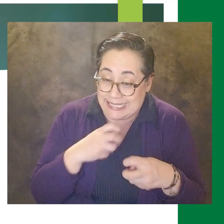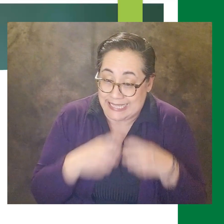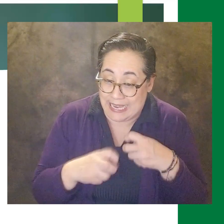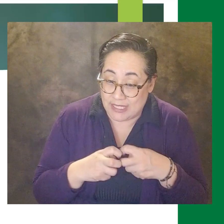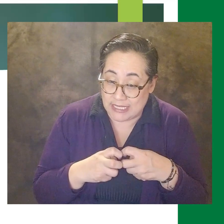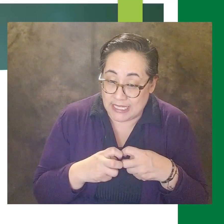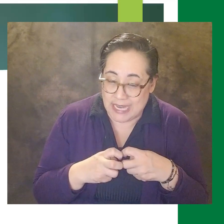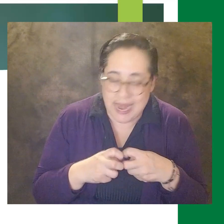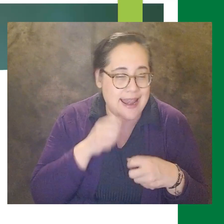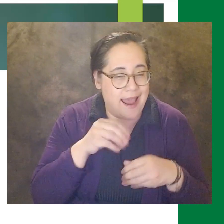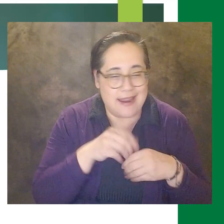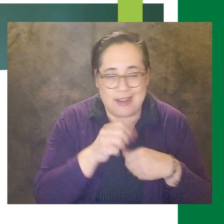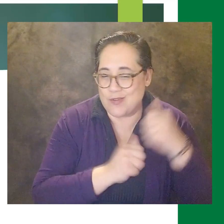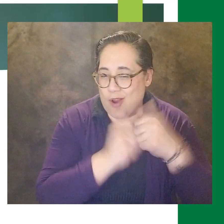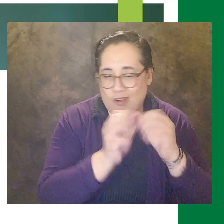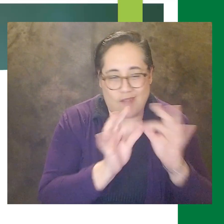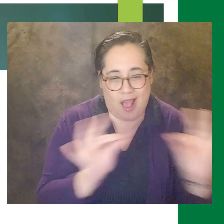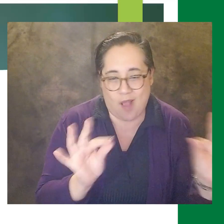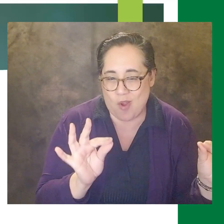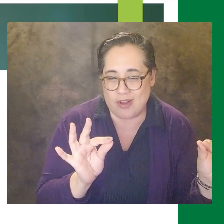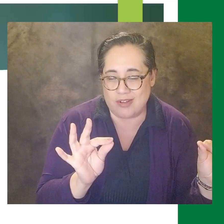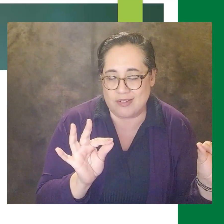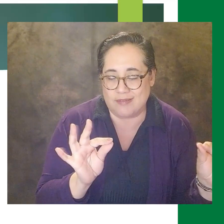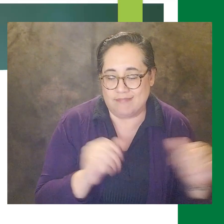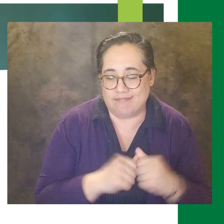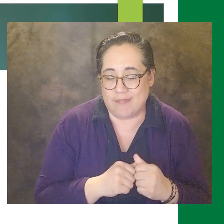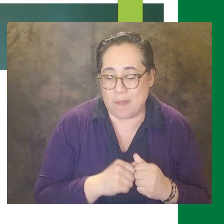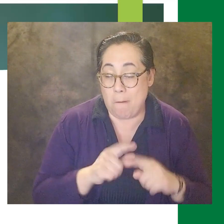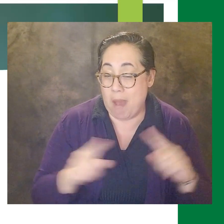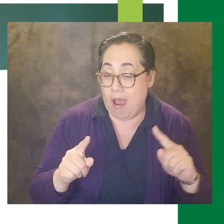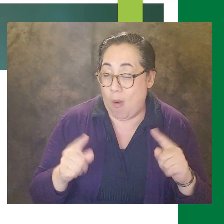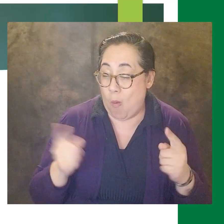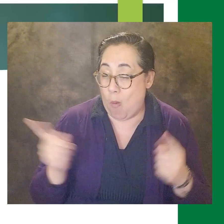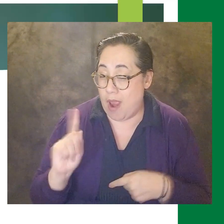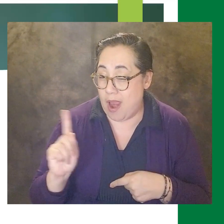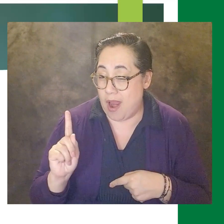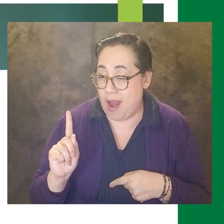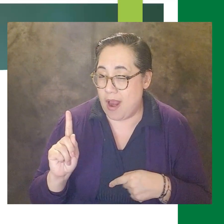structure of the language, but rather in the specialized terminology.